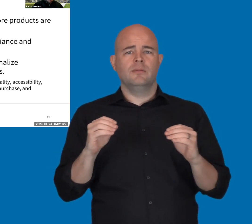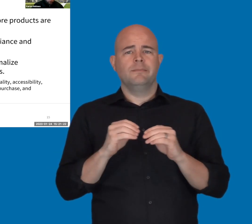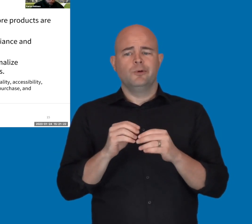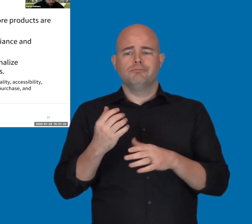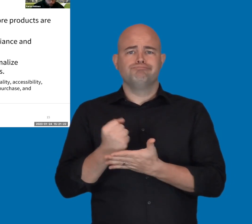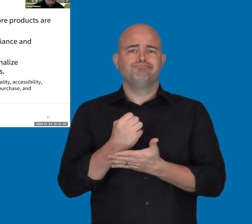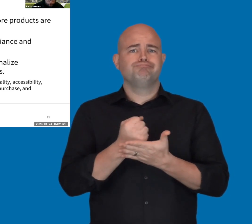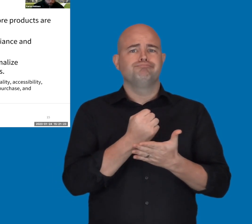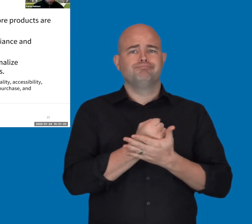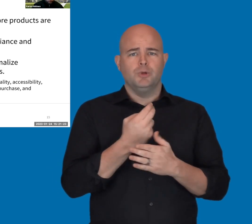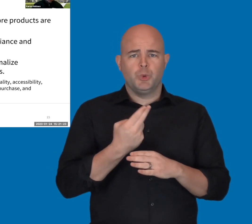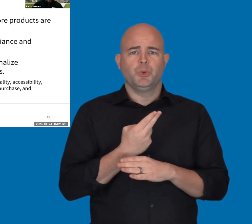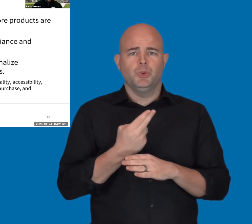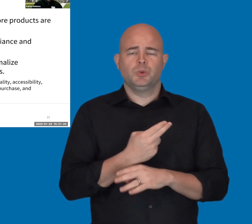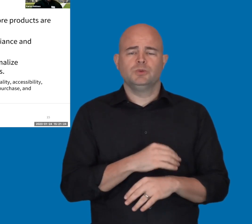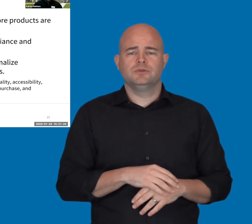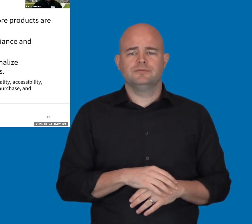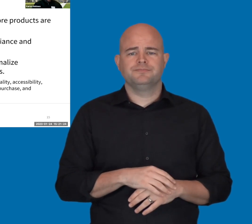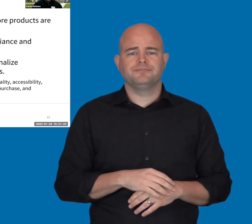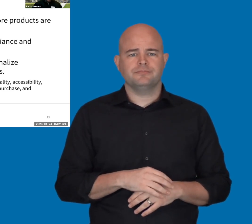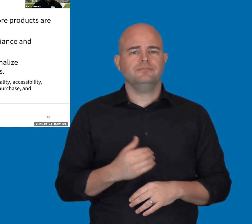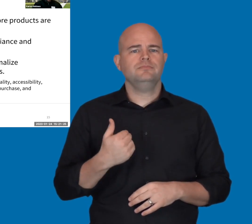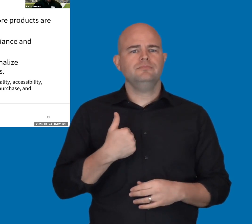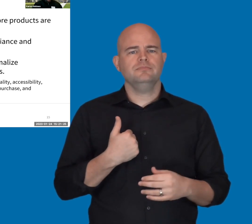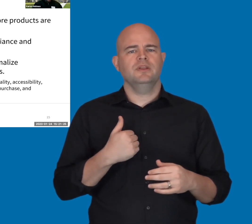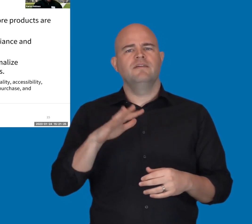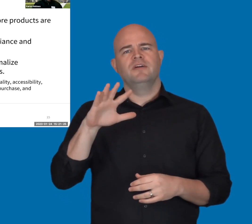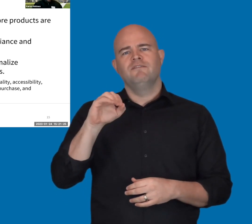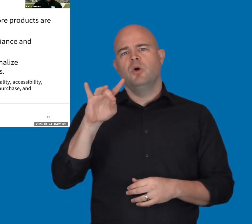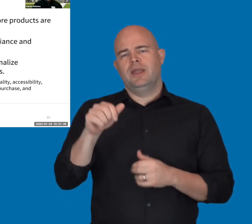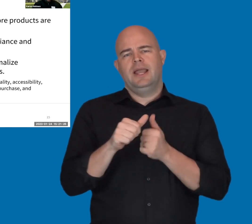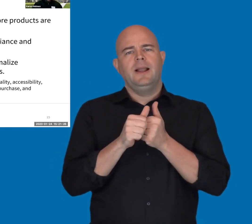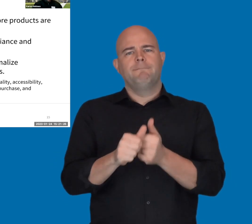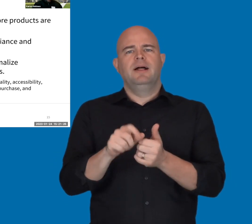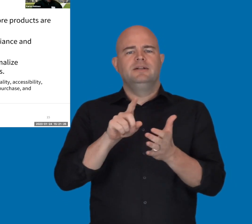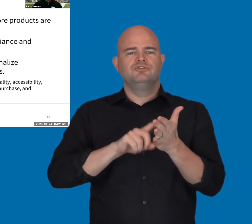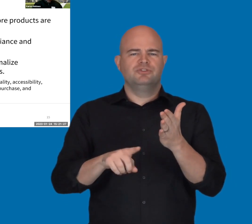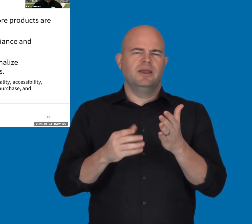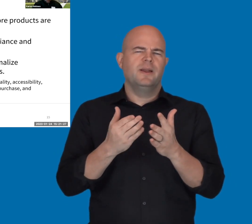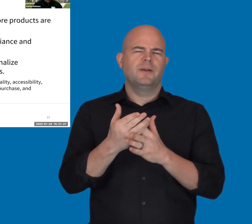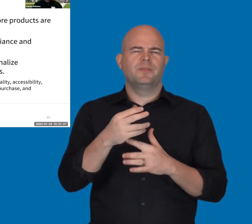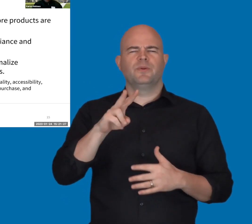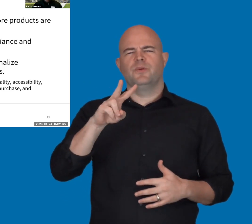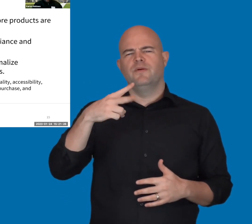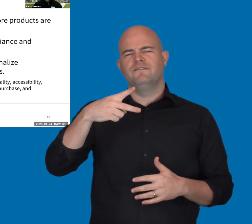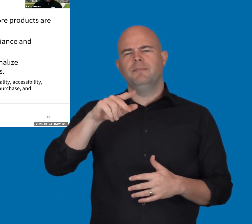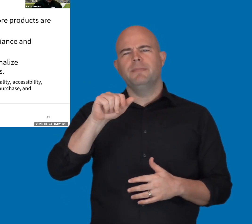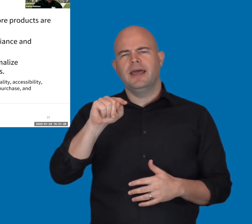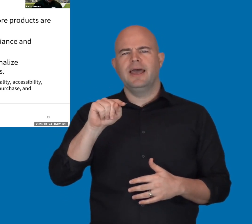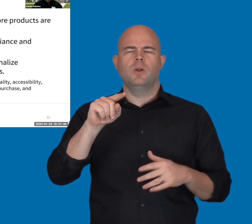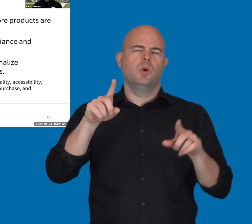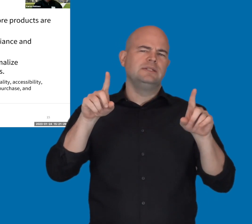as we look at making it even better than we currently have it as far as different types of checks for compliance.